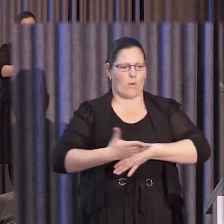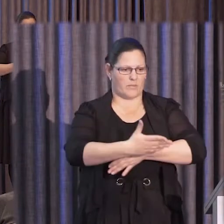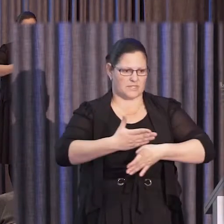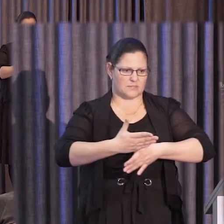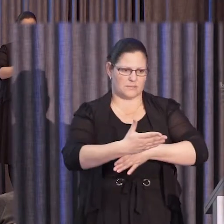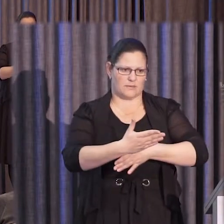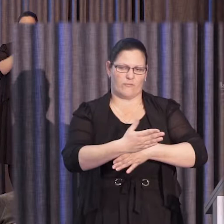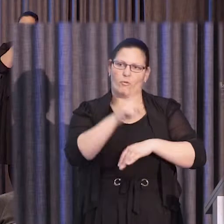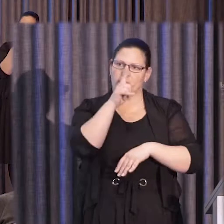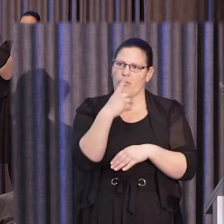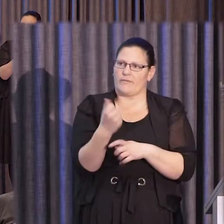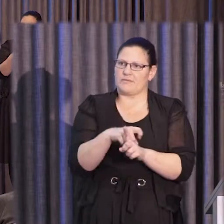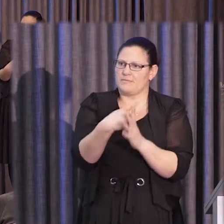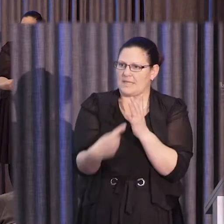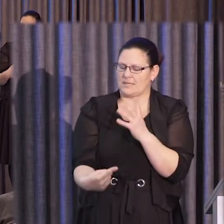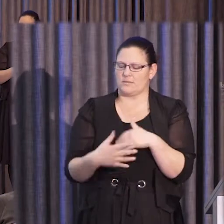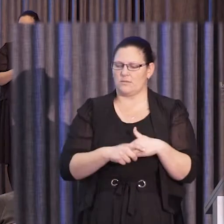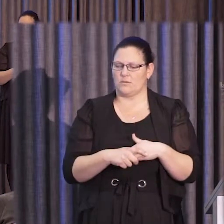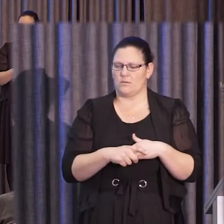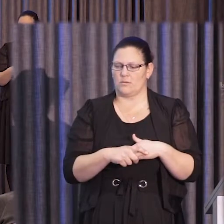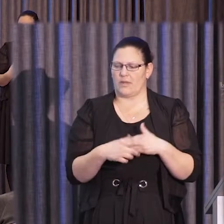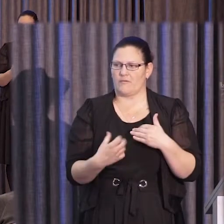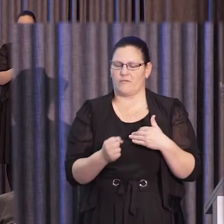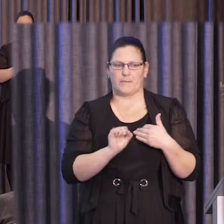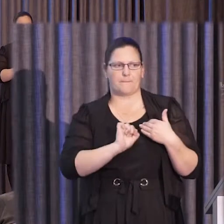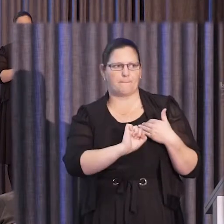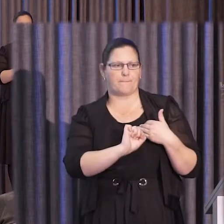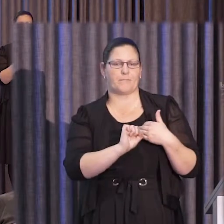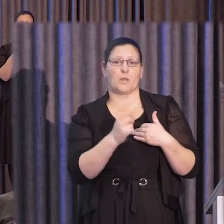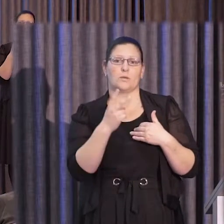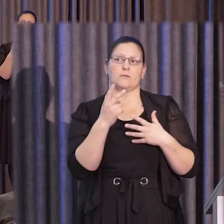and he has had two round table discussions